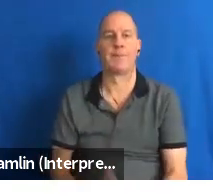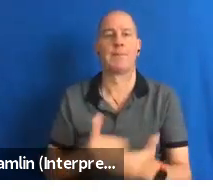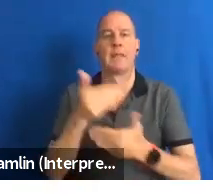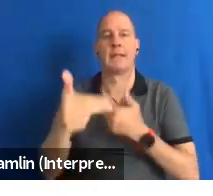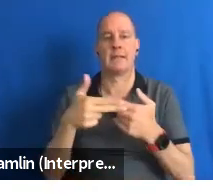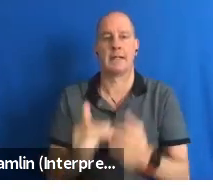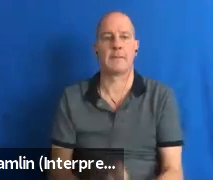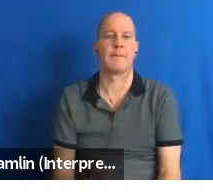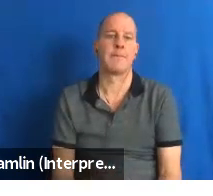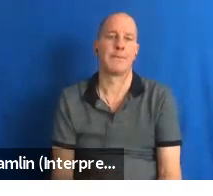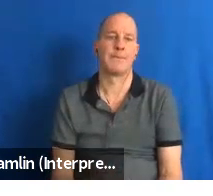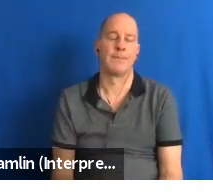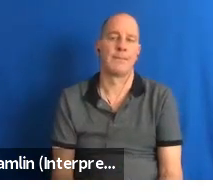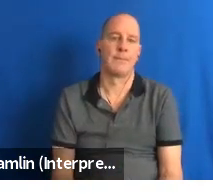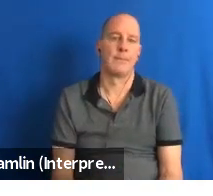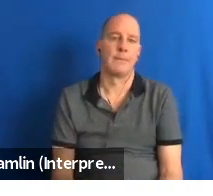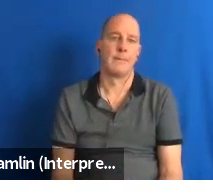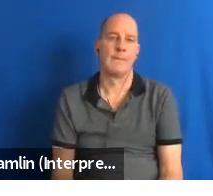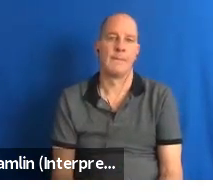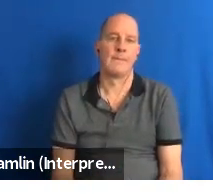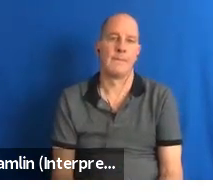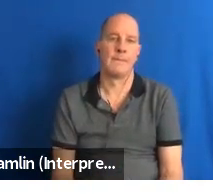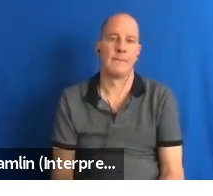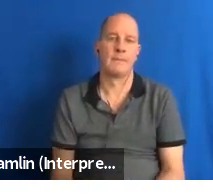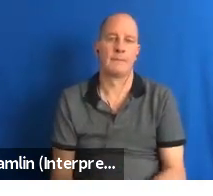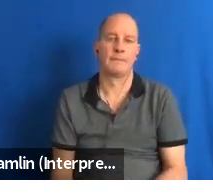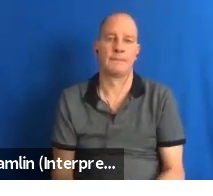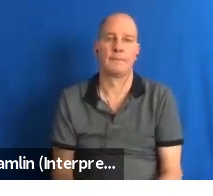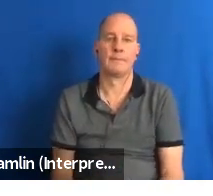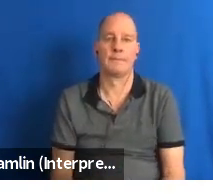There's also been a lot of concern regarding equitable access to services